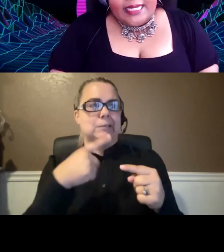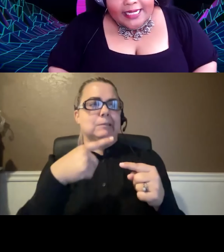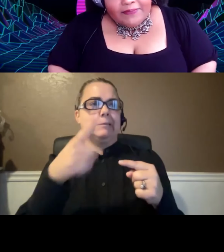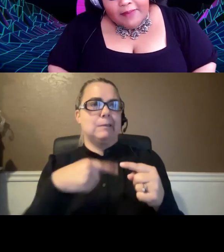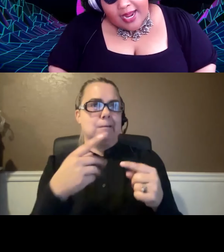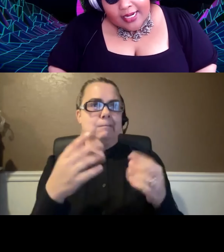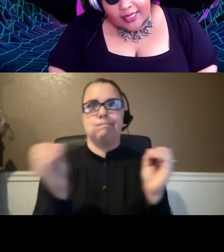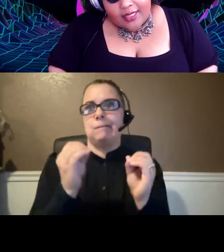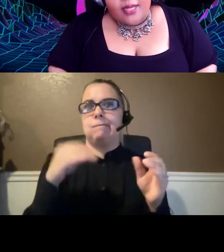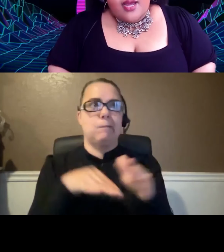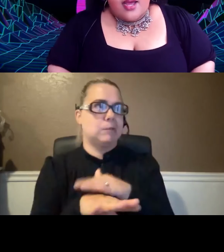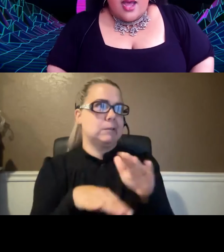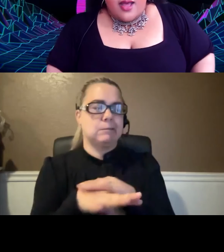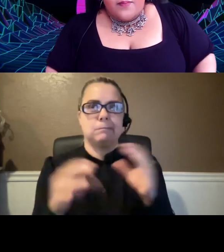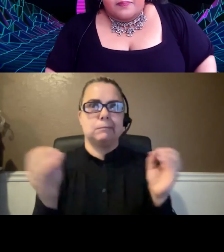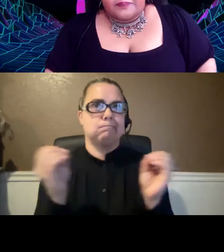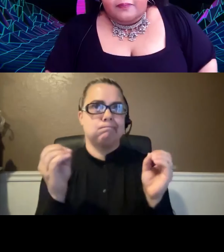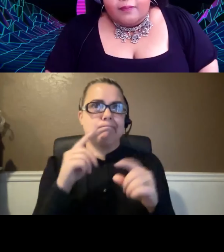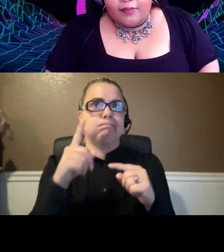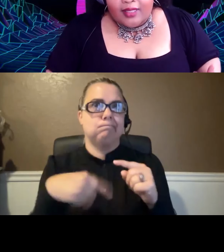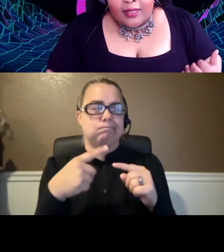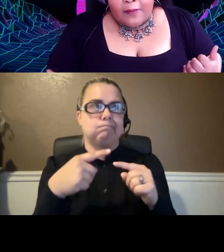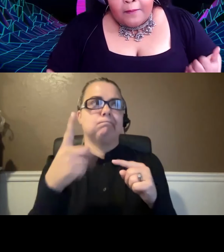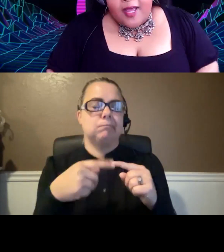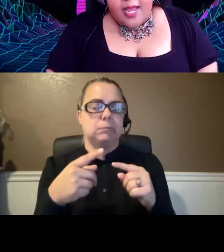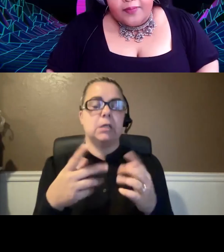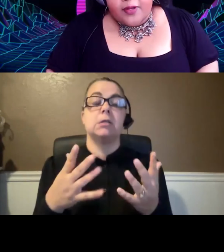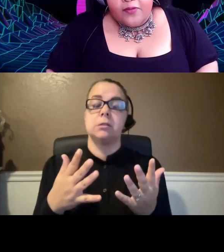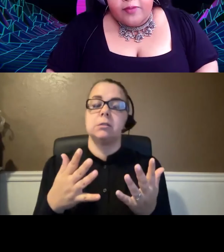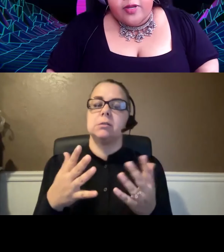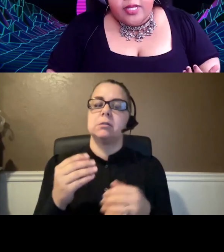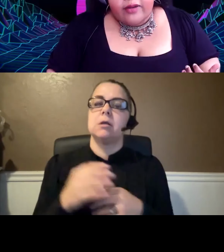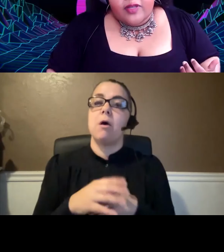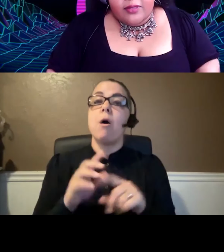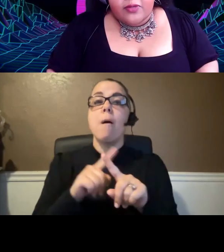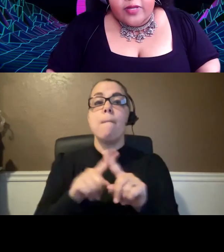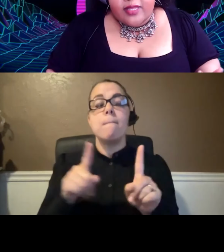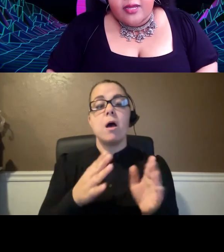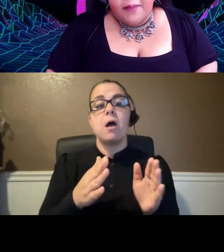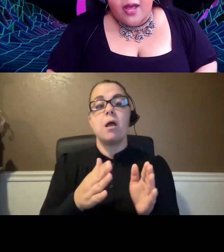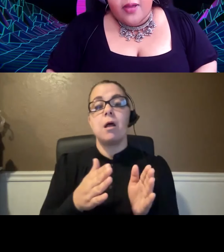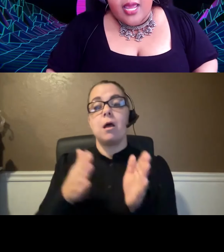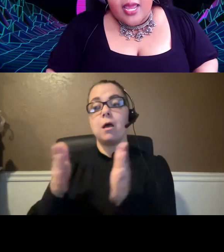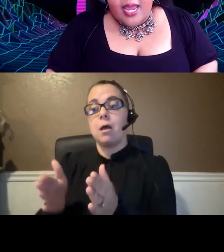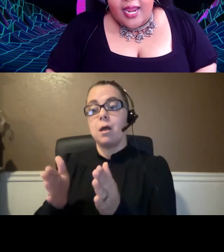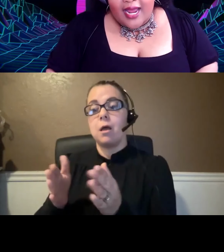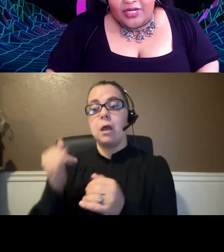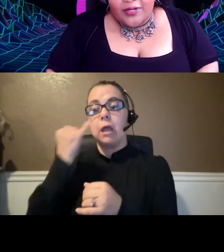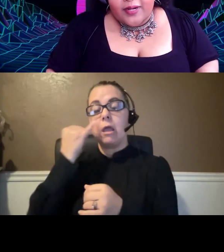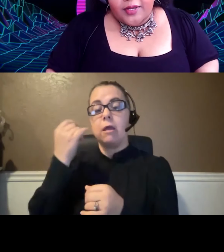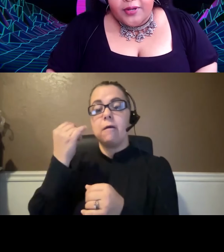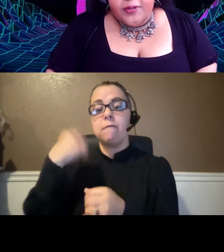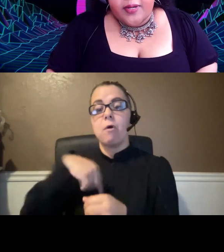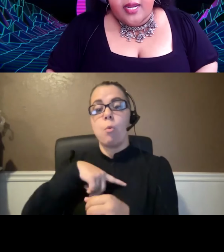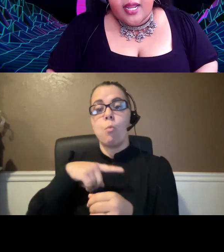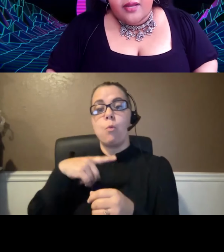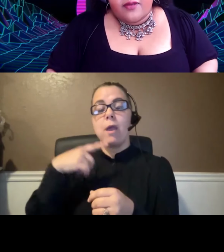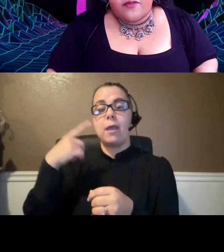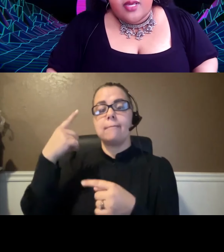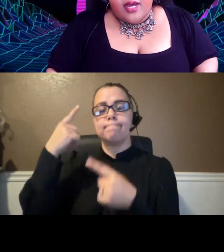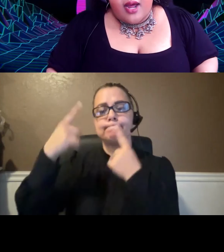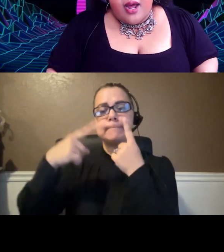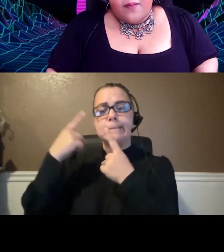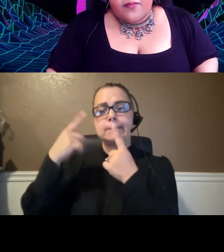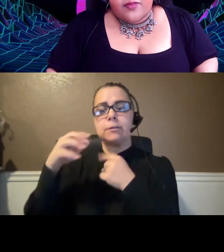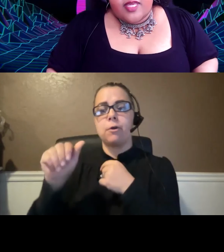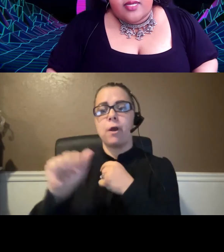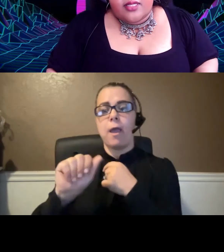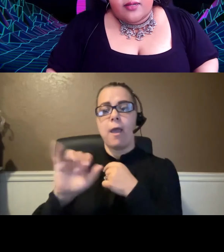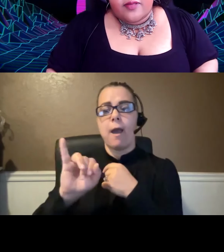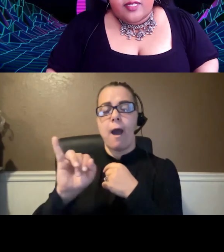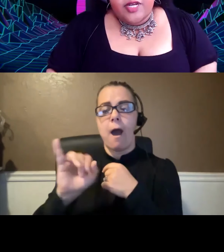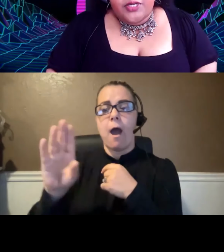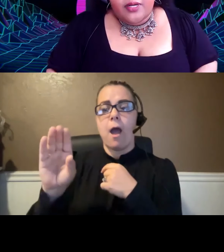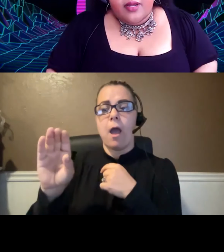in mind. But, when we think about AI generated code and kind of things along this nature,